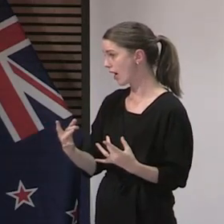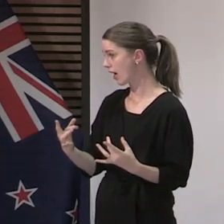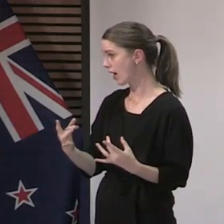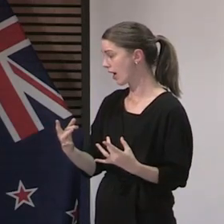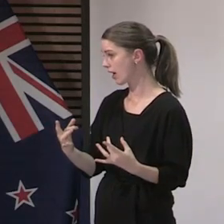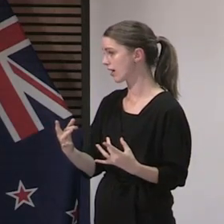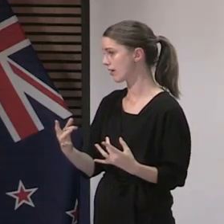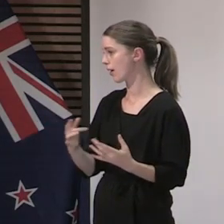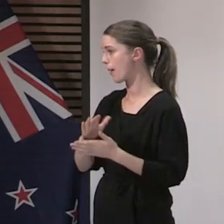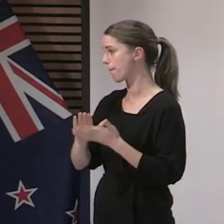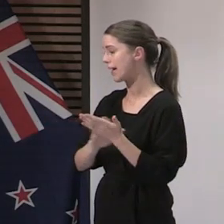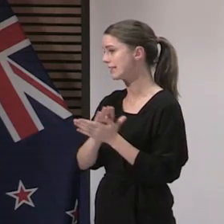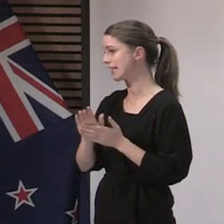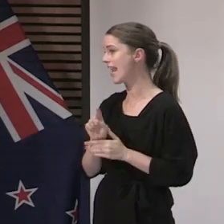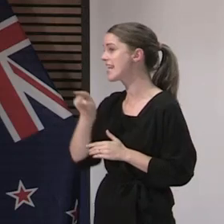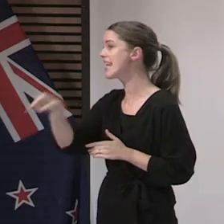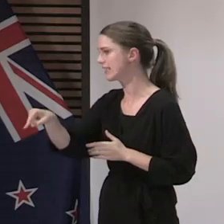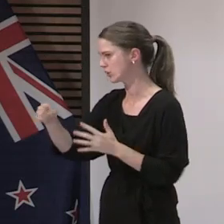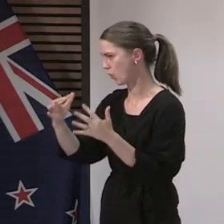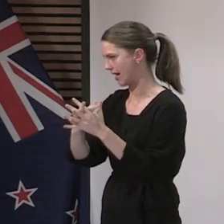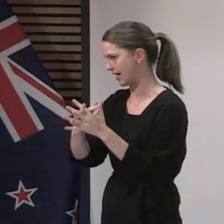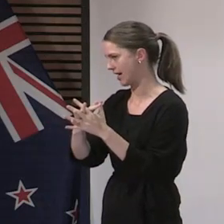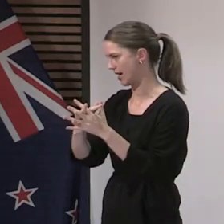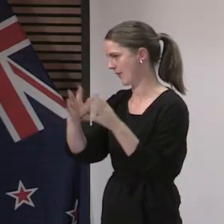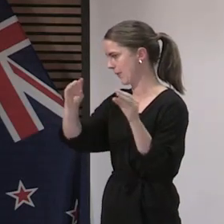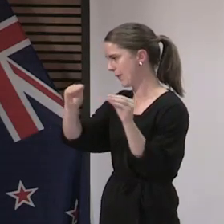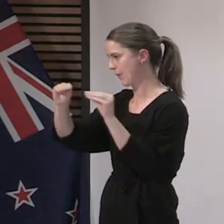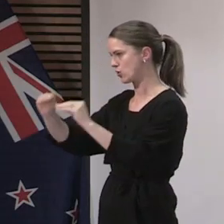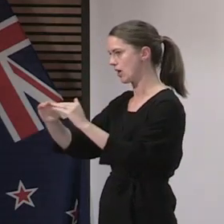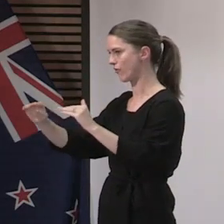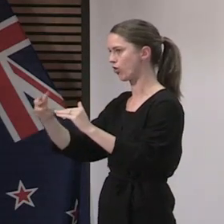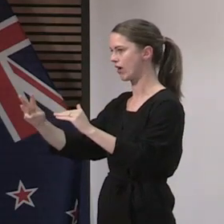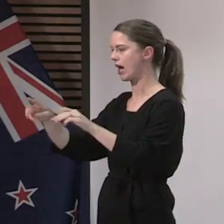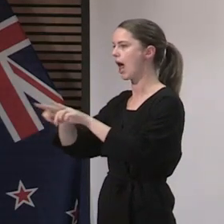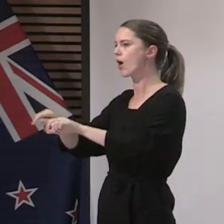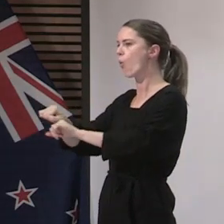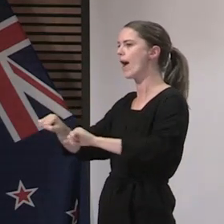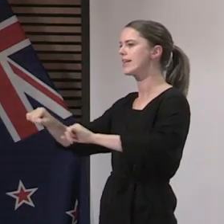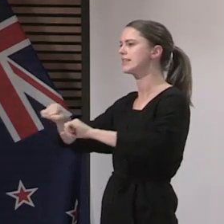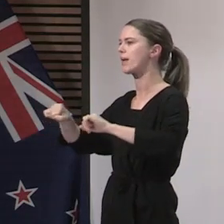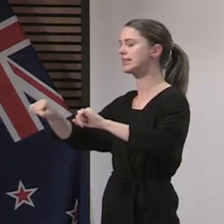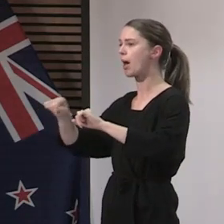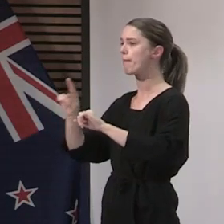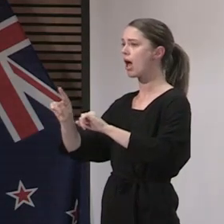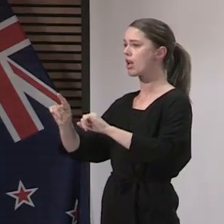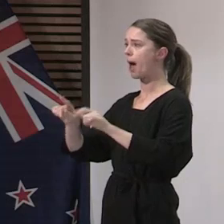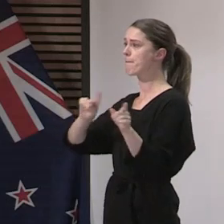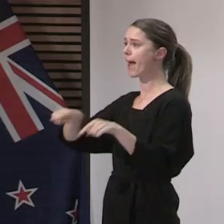meantime, though, is that all of this preparation takes us to an alert level in one